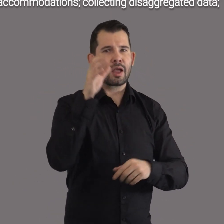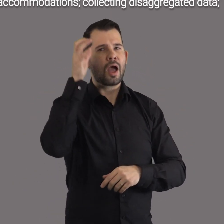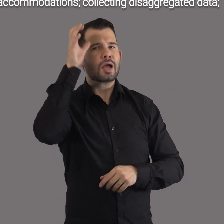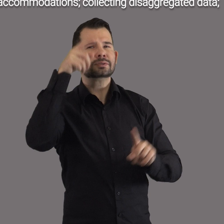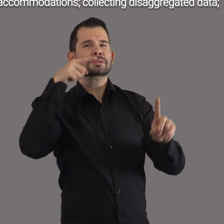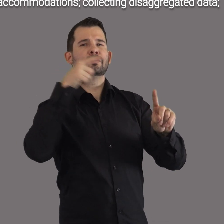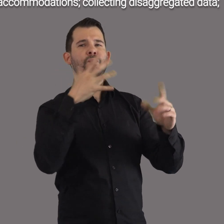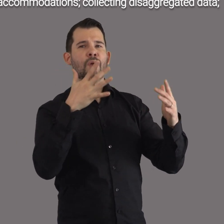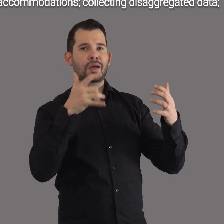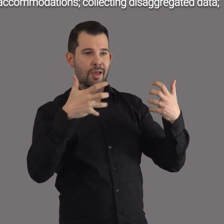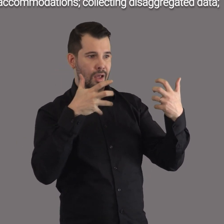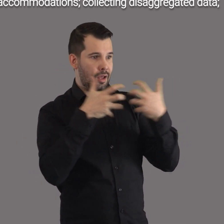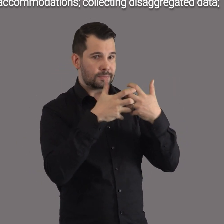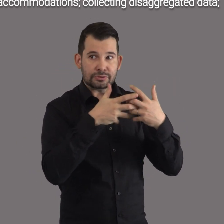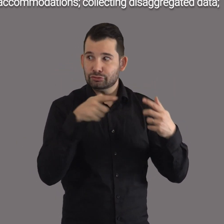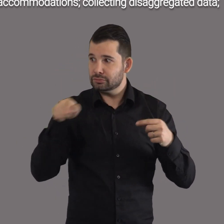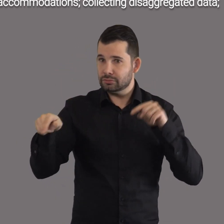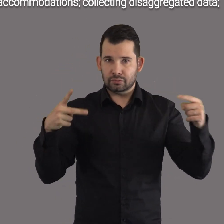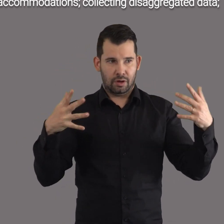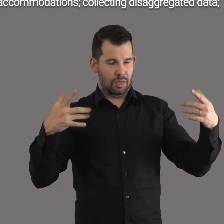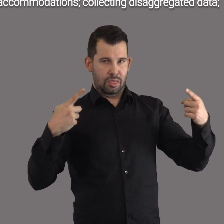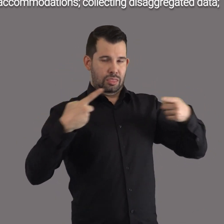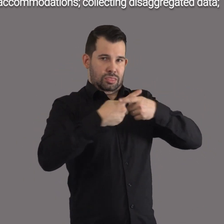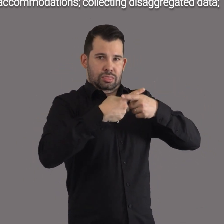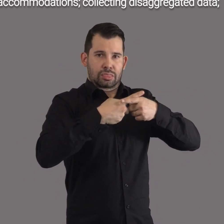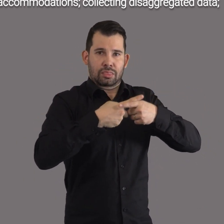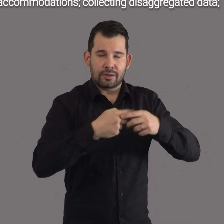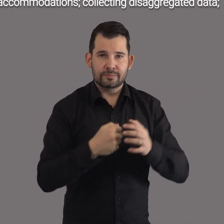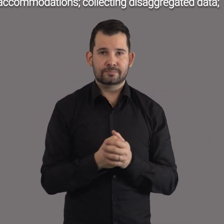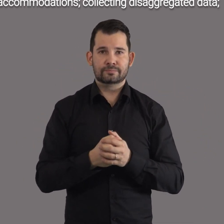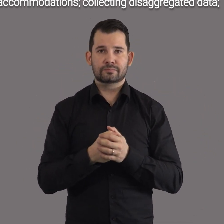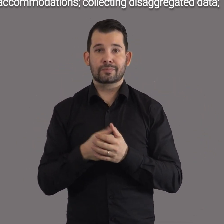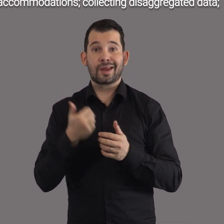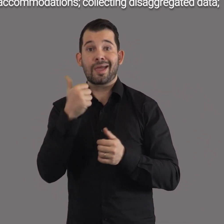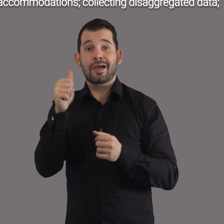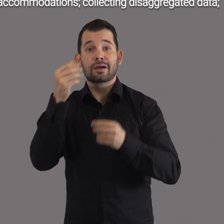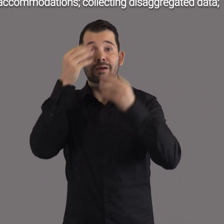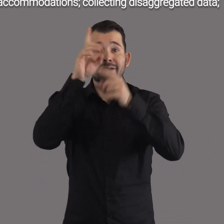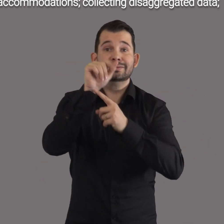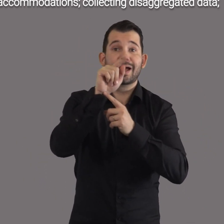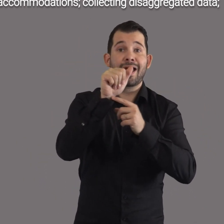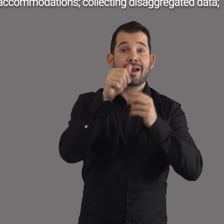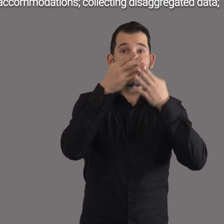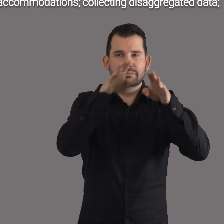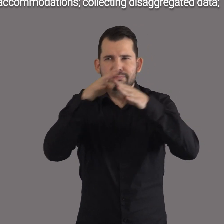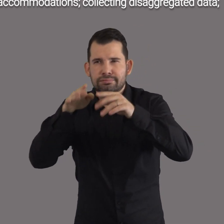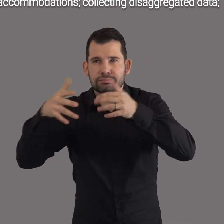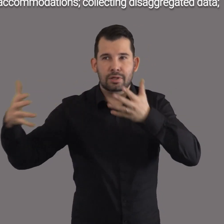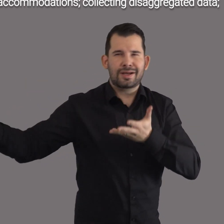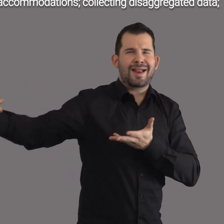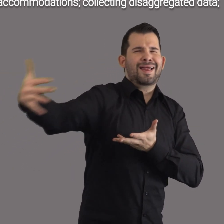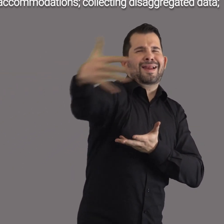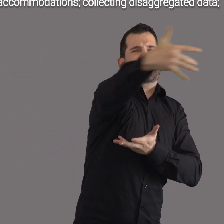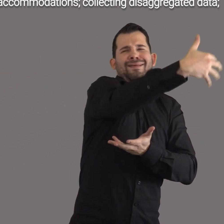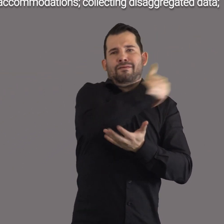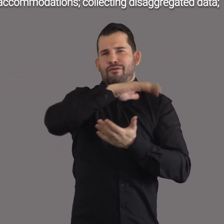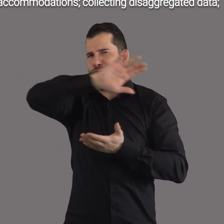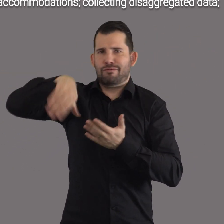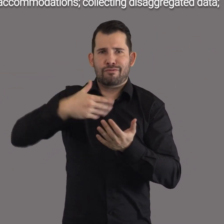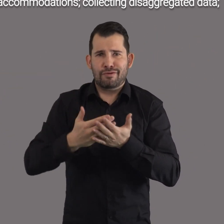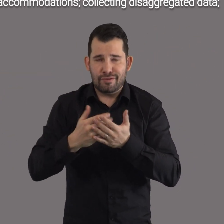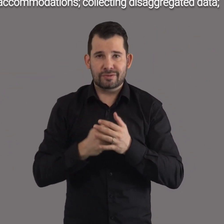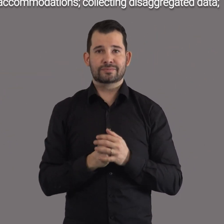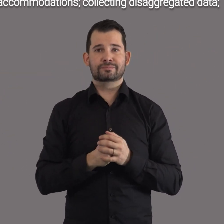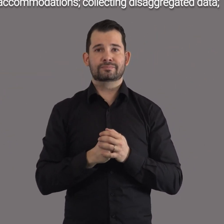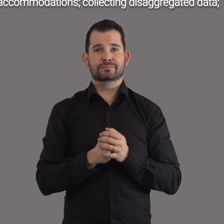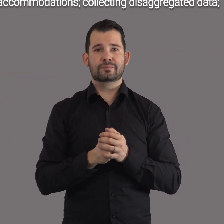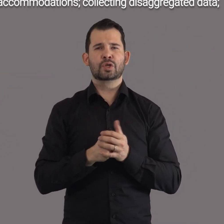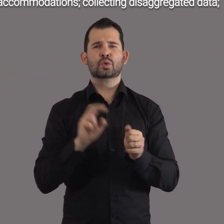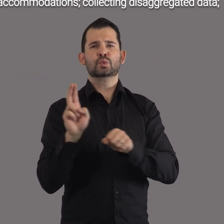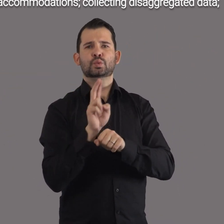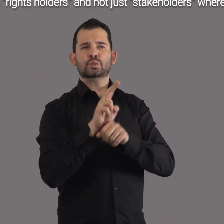accommodations; collecting disaggregated data;